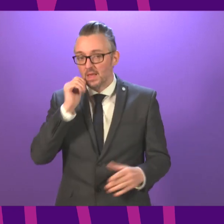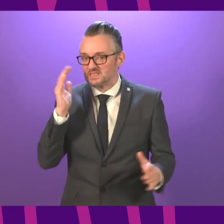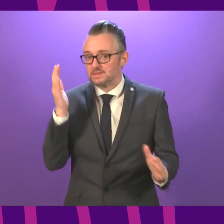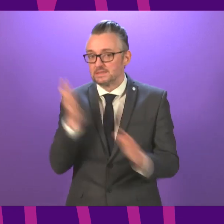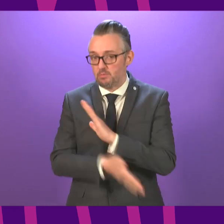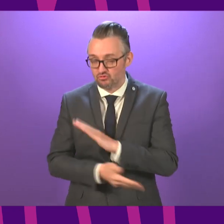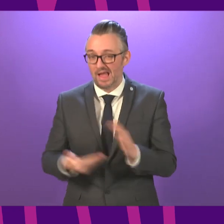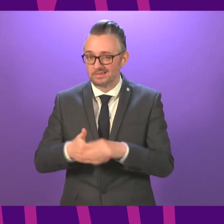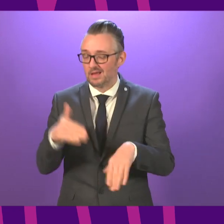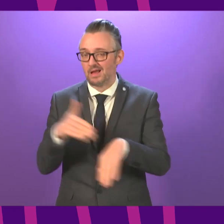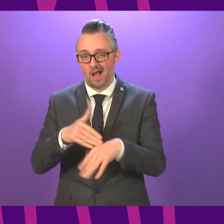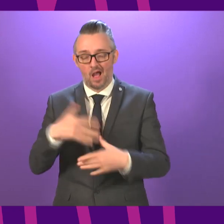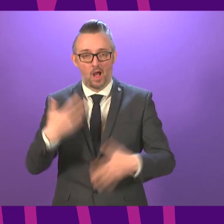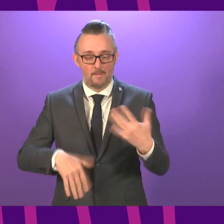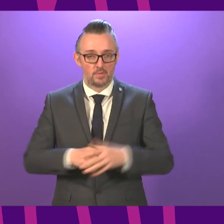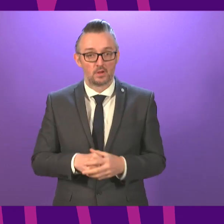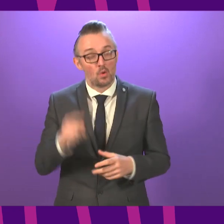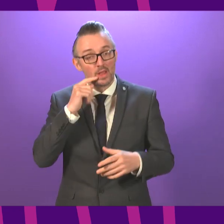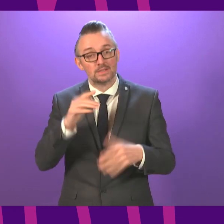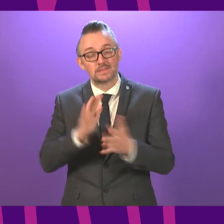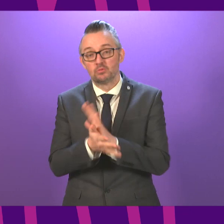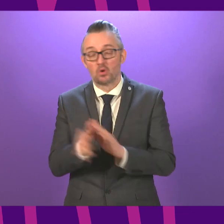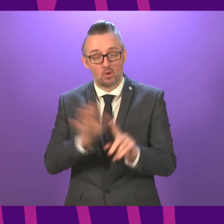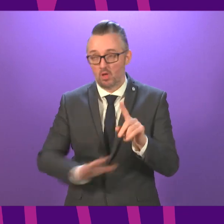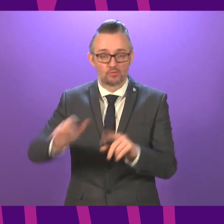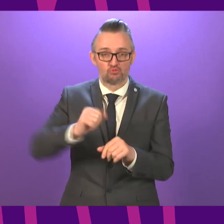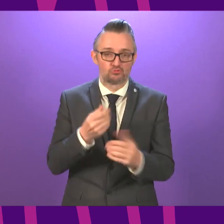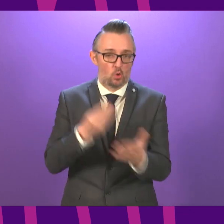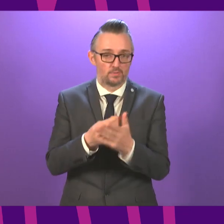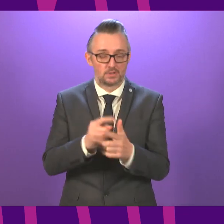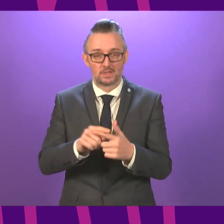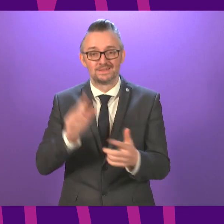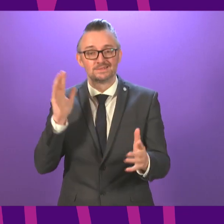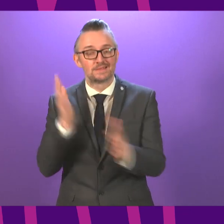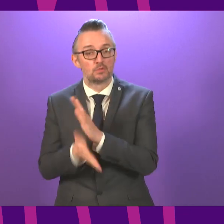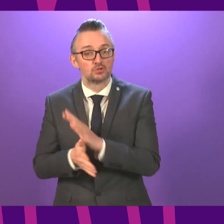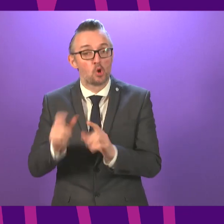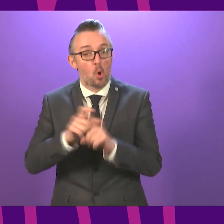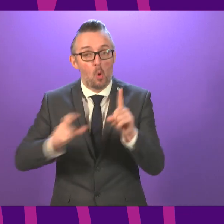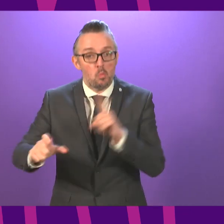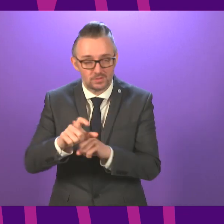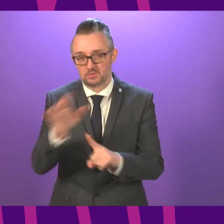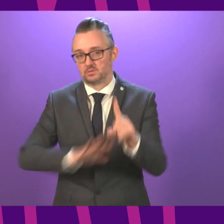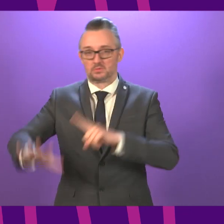of the Scottish economy, to every community in Scotland and, indeed, to every Scottish citizen.